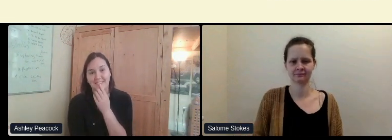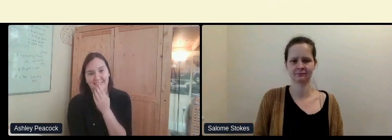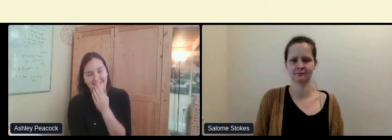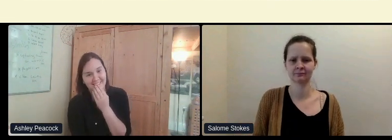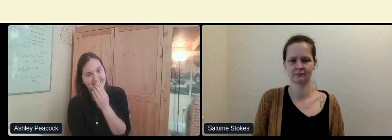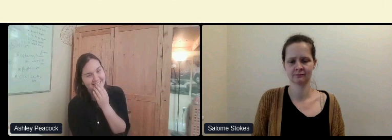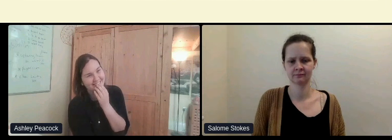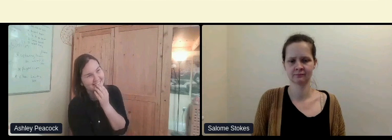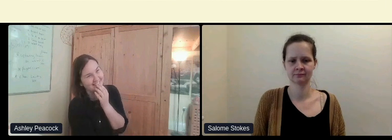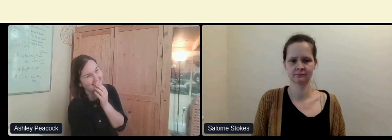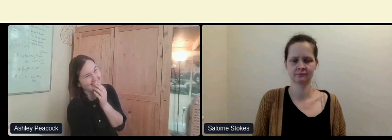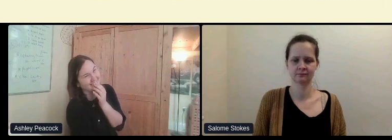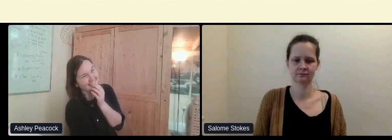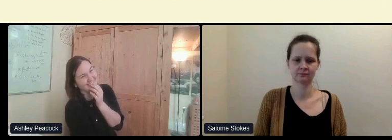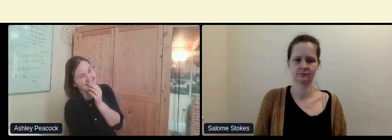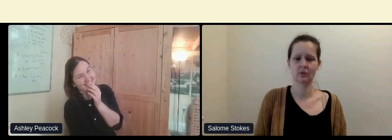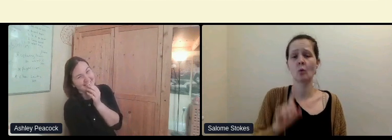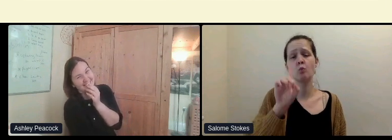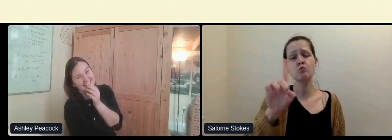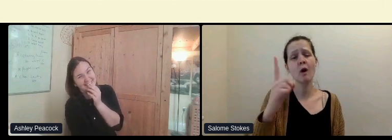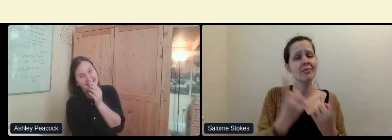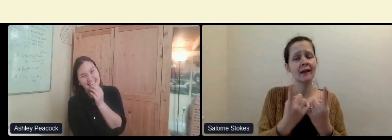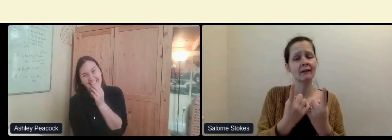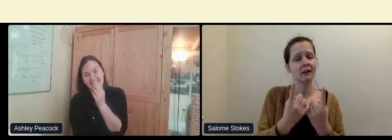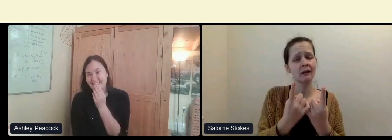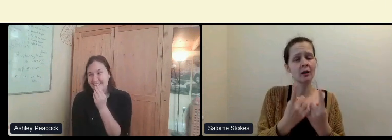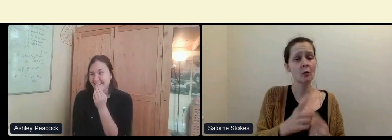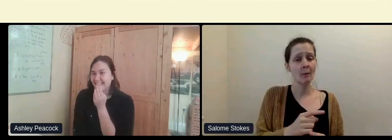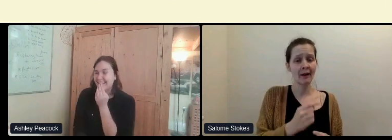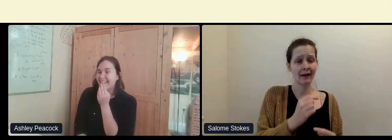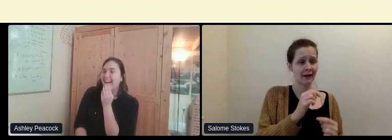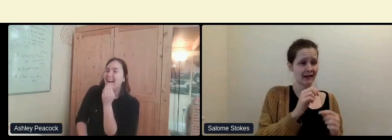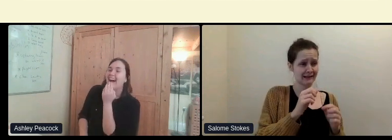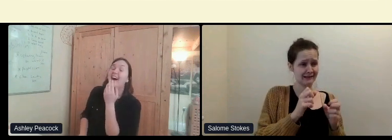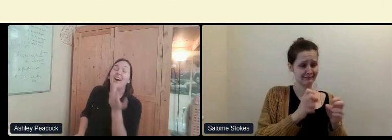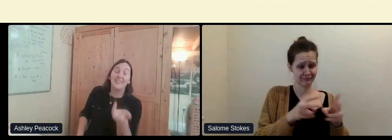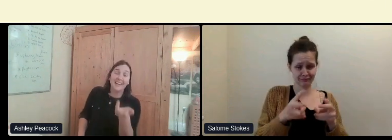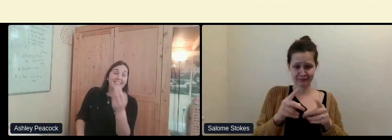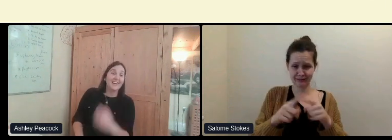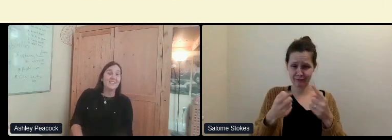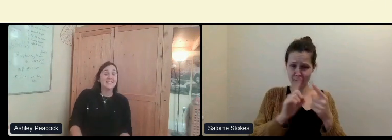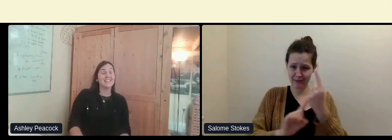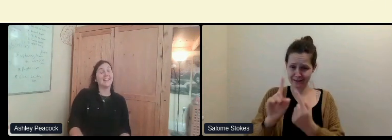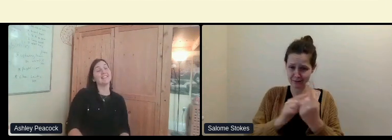Ah can I do one thing for each type of meeting? Okay that makes sense.